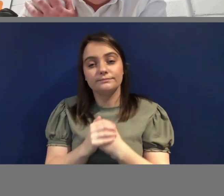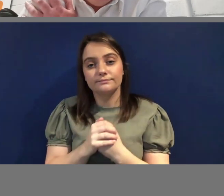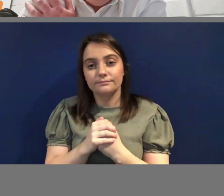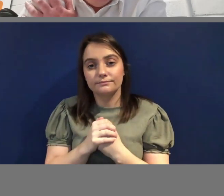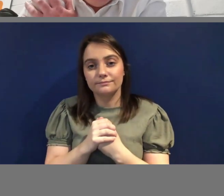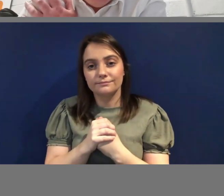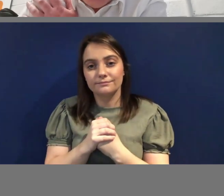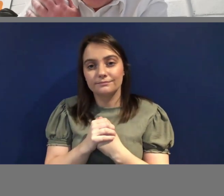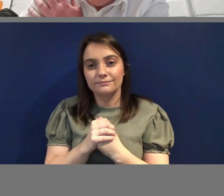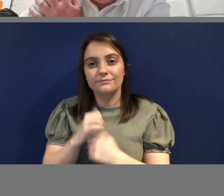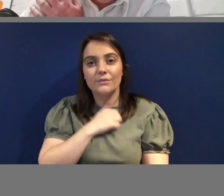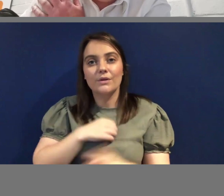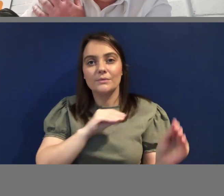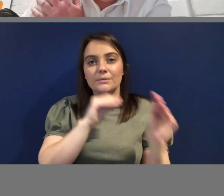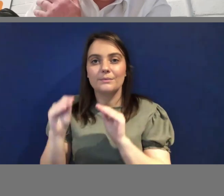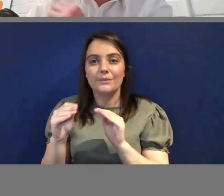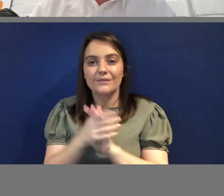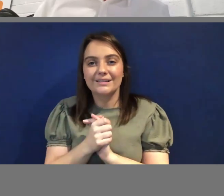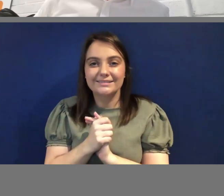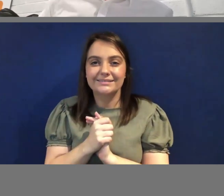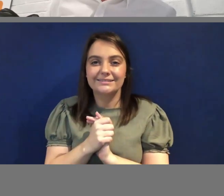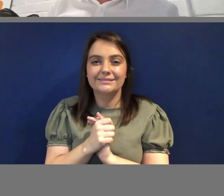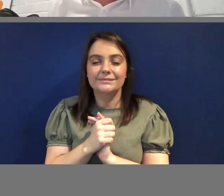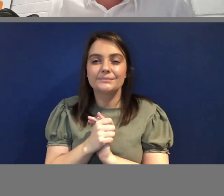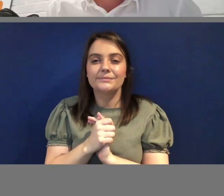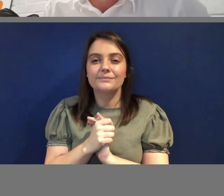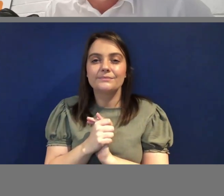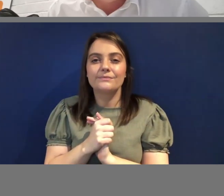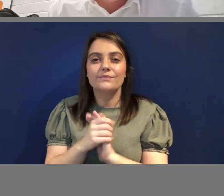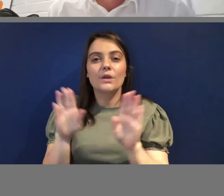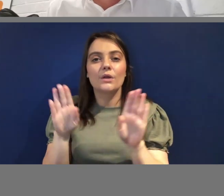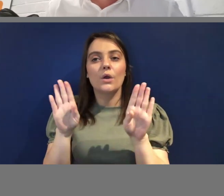are sorry I'm just going to change the slide so door threshold should not pose a barrier or